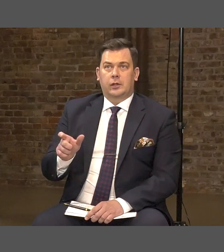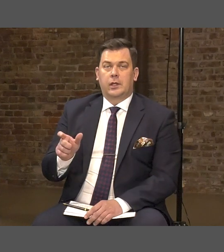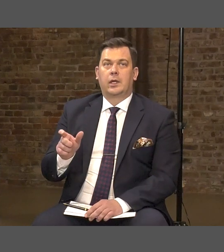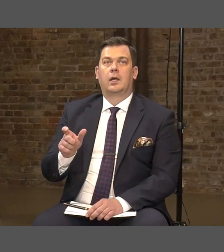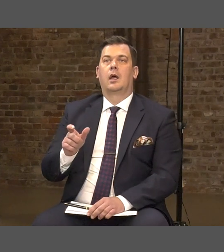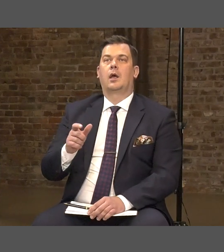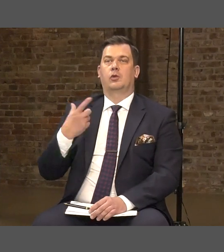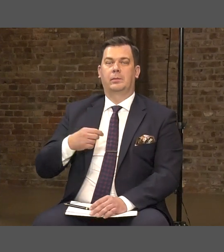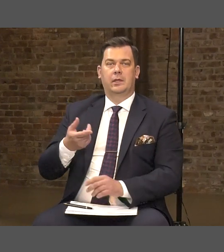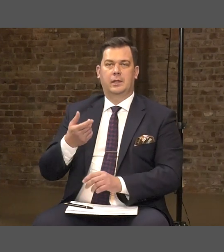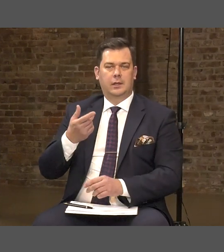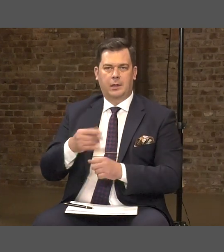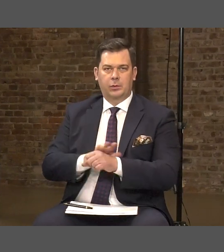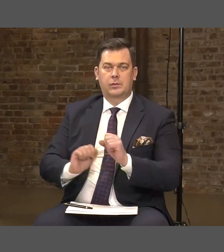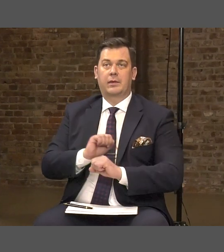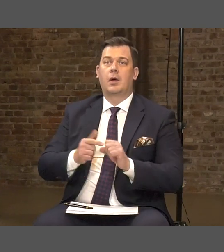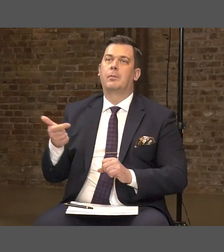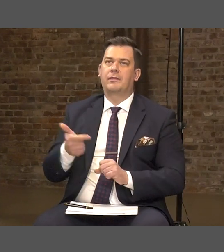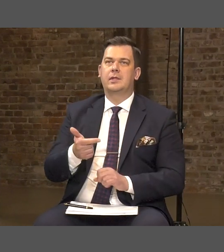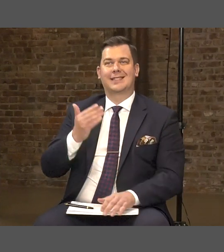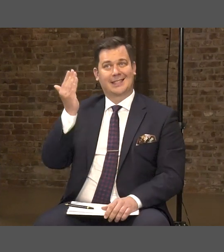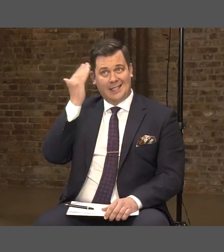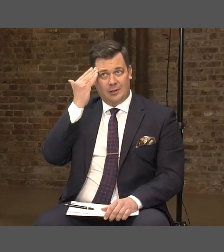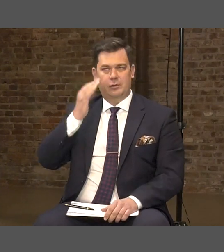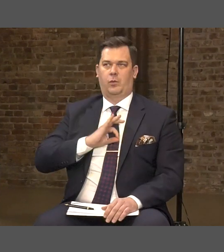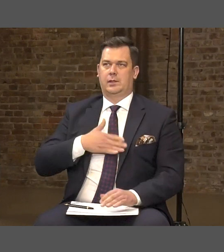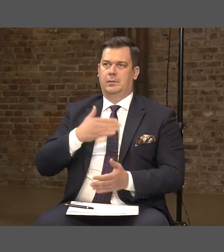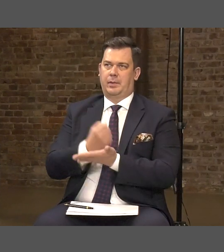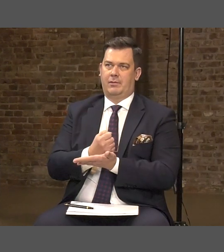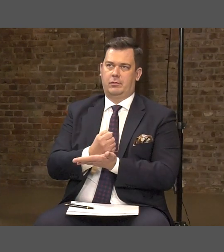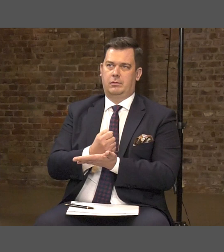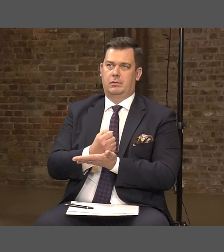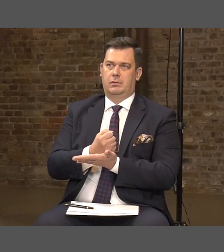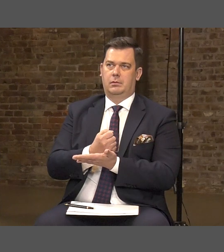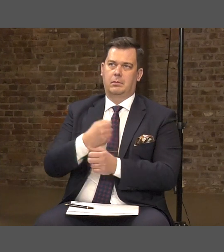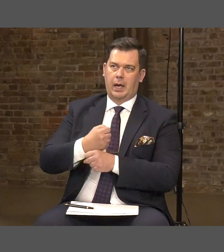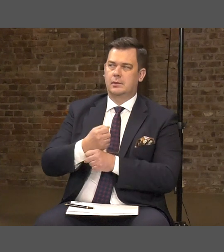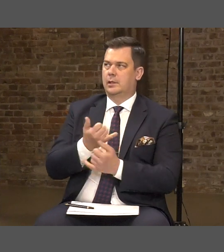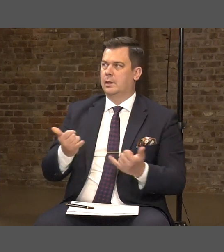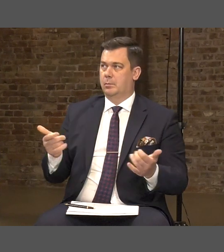[Tomasz]: Should people with disabilities know their own rights - employment and other rights?